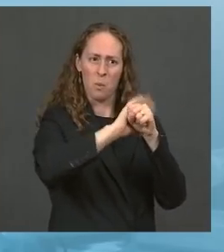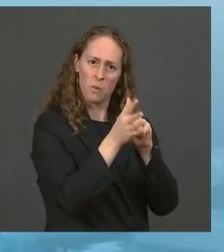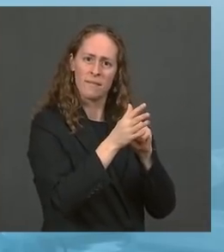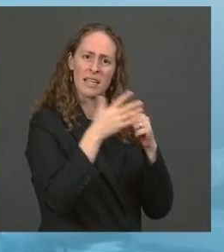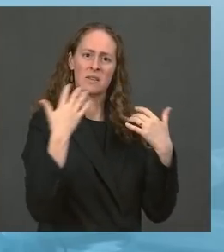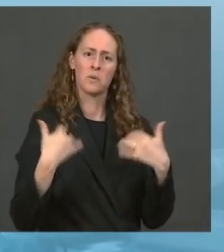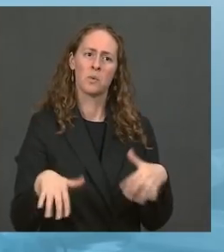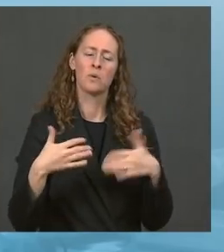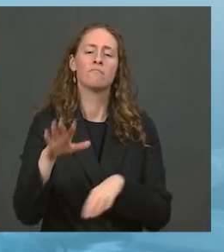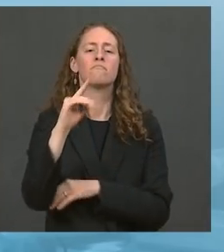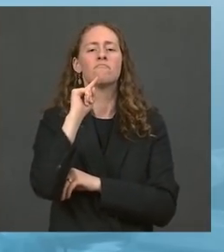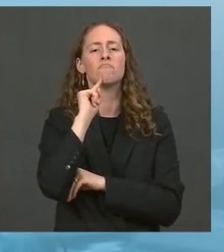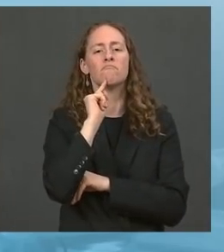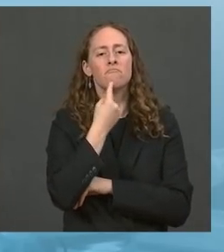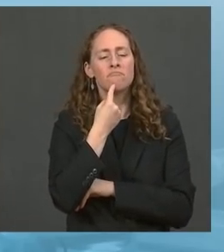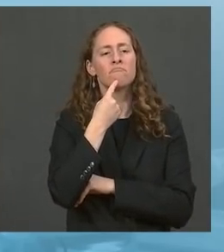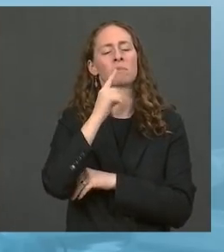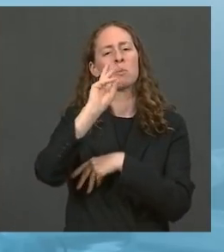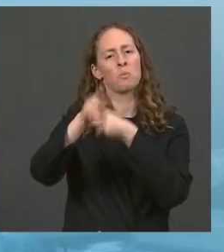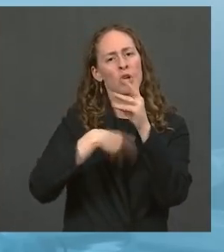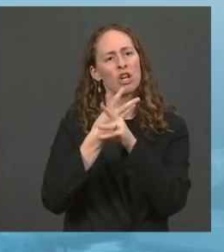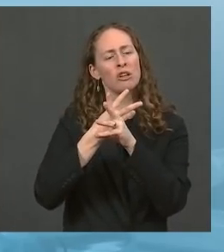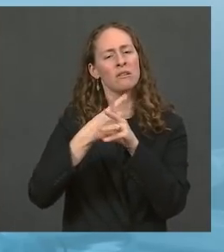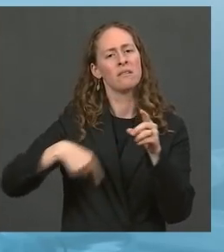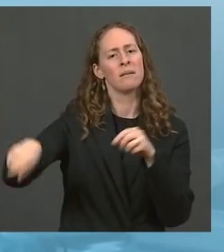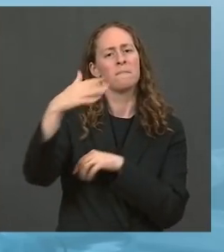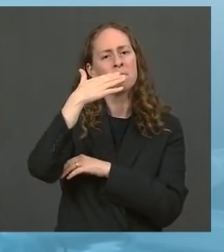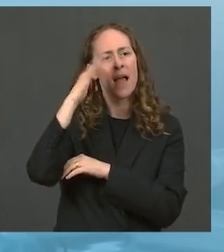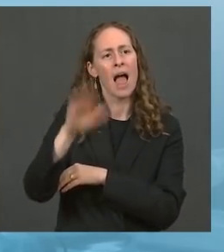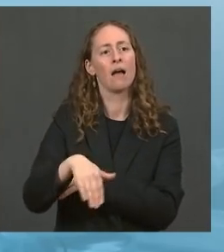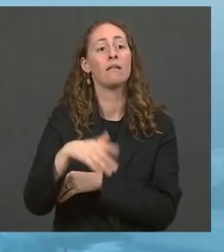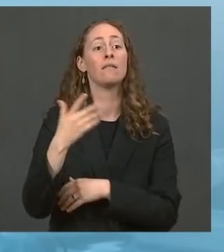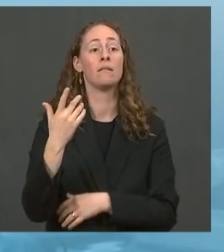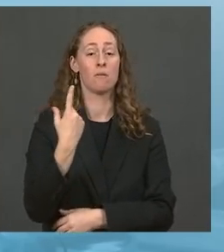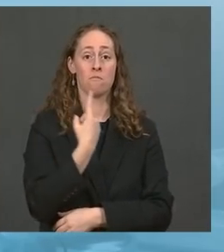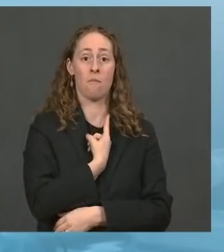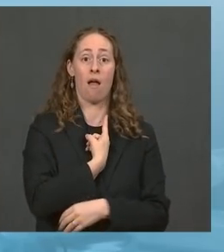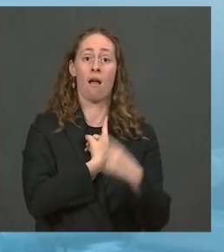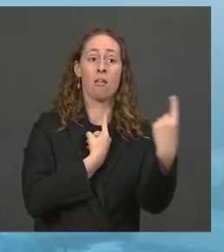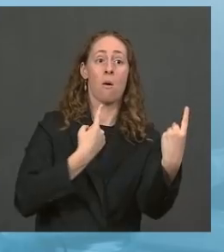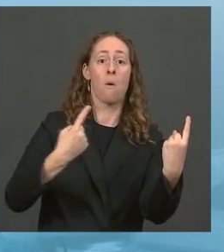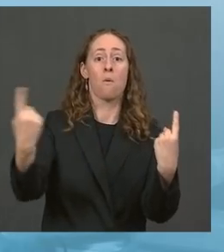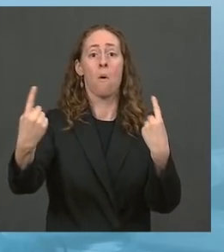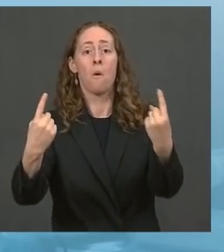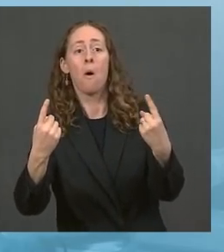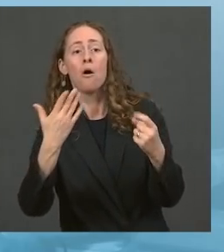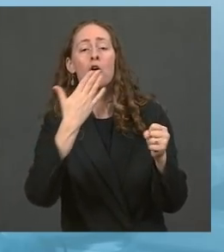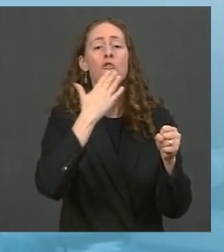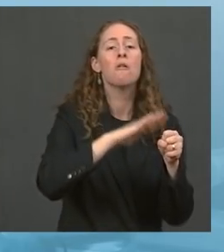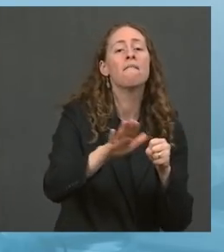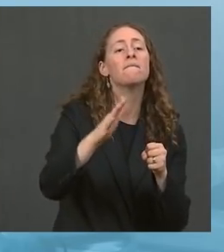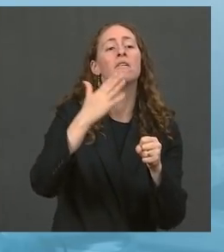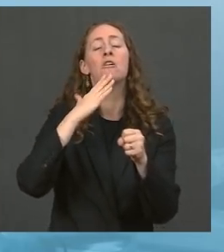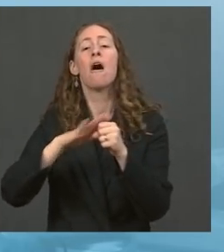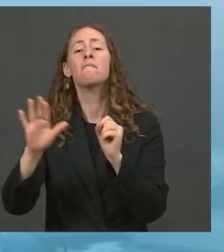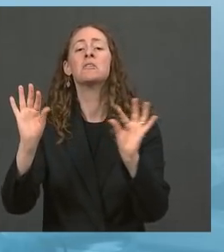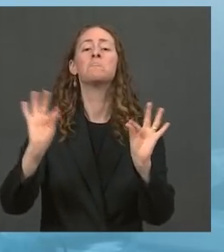And we -- and we're not going to solve this crisis with half-measures or middle-of-the-road ambitions. We need to go big.